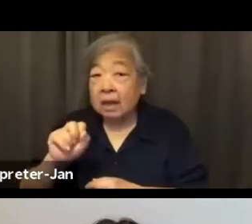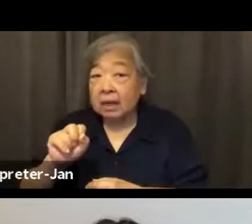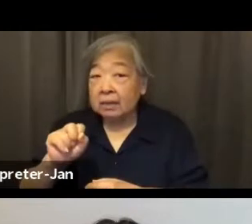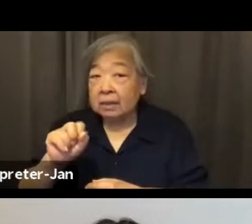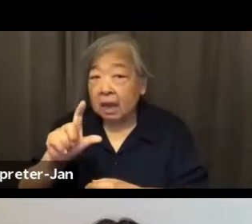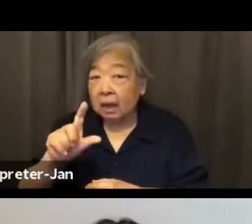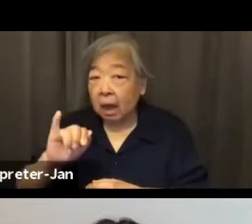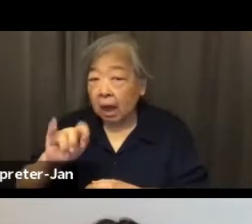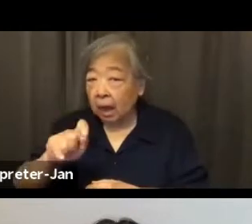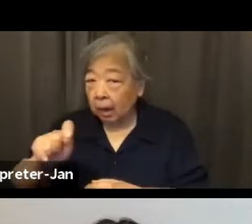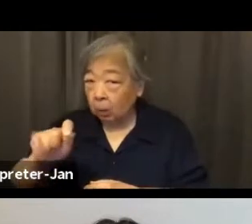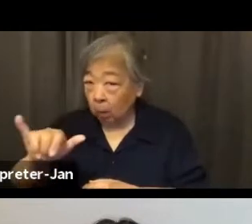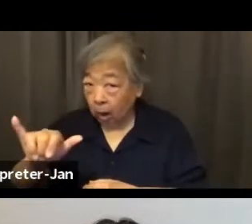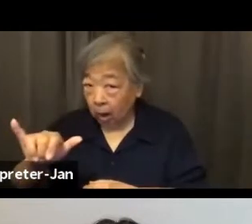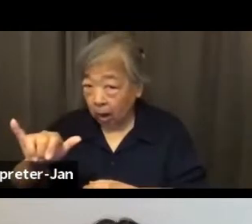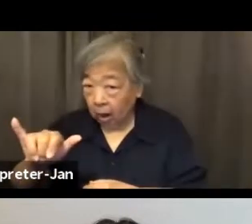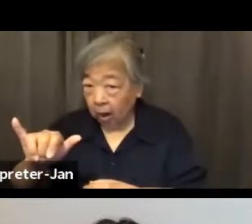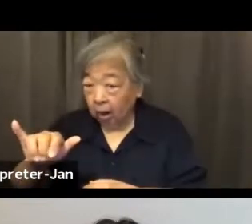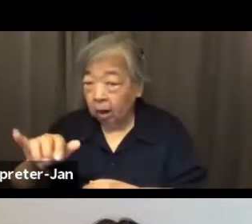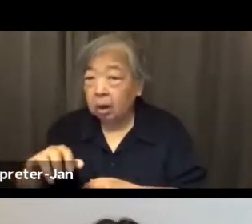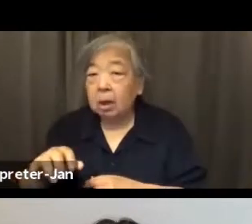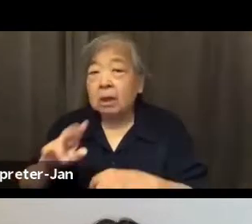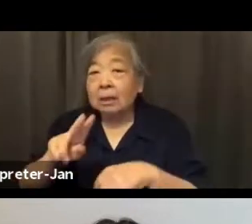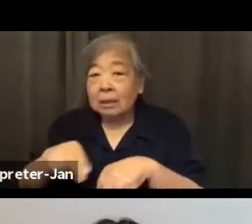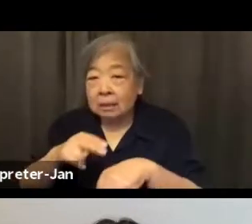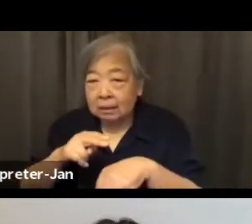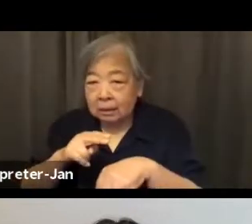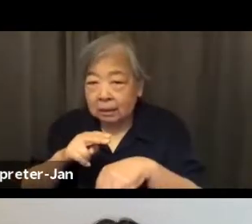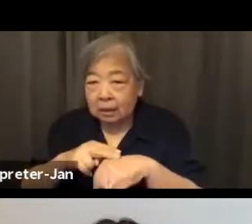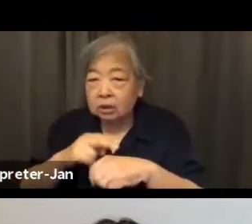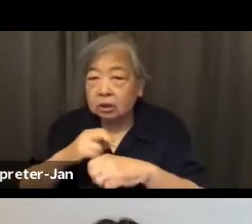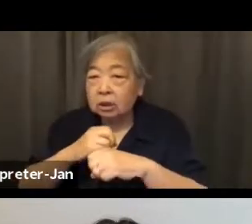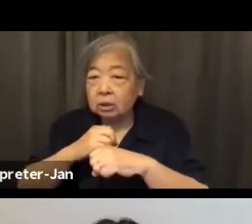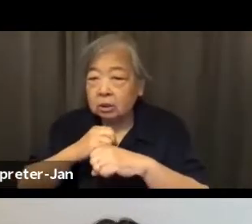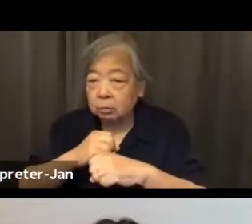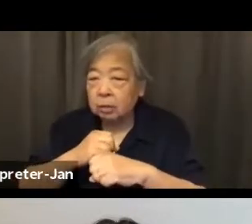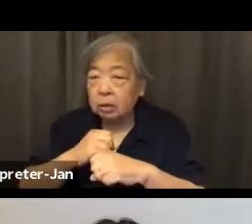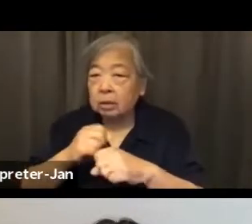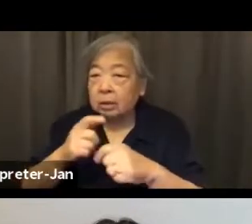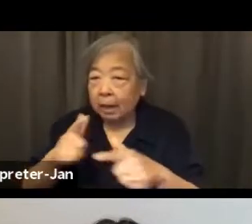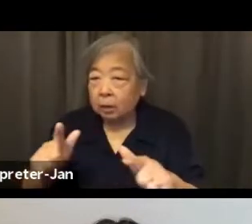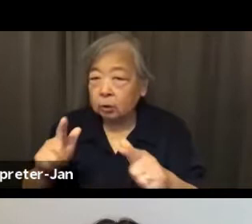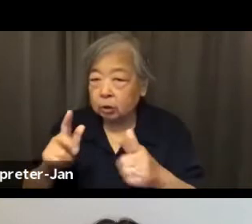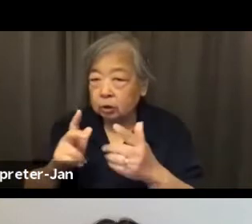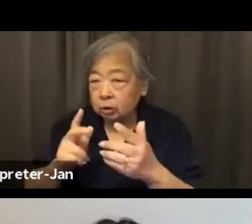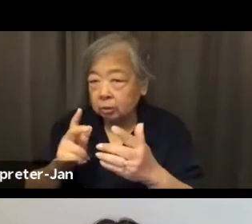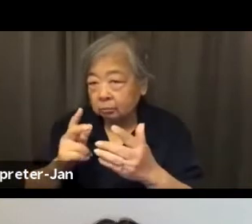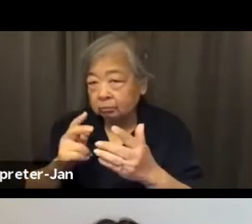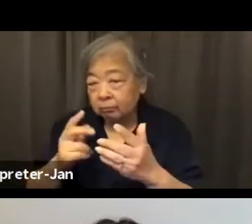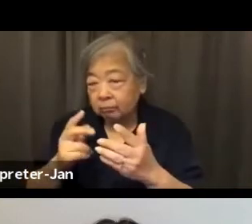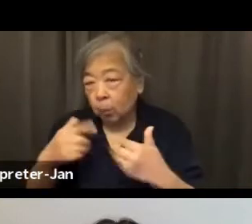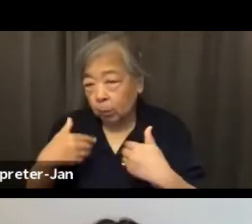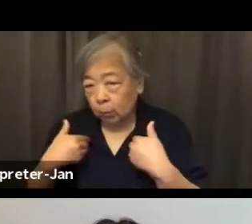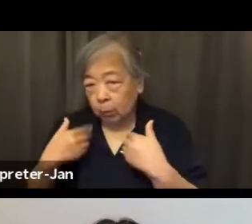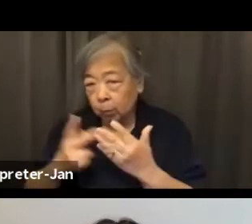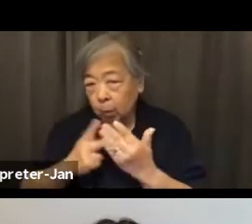The National Security Language Initiative for Youth program. And you can go to the next slide please.